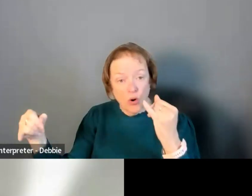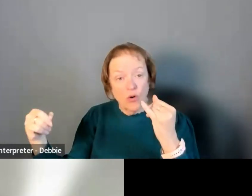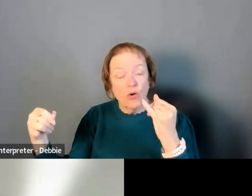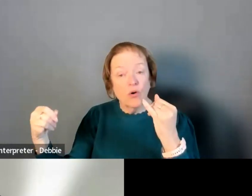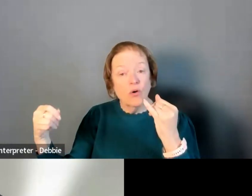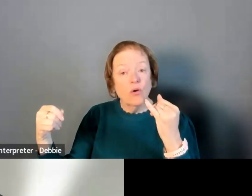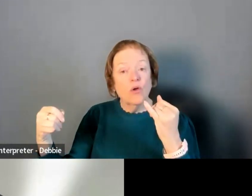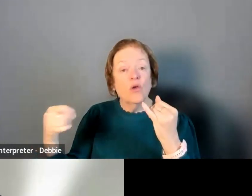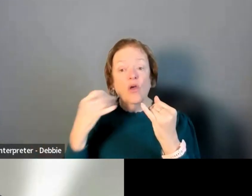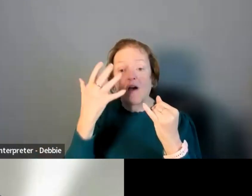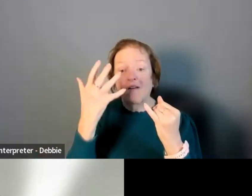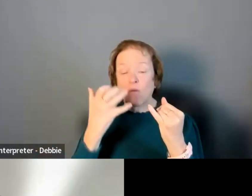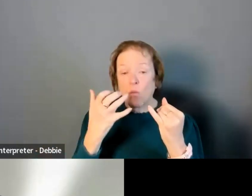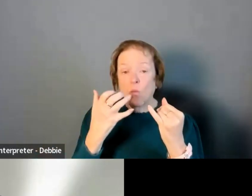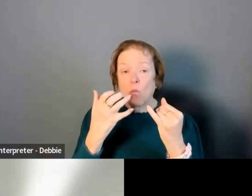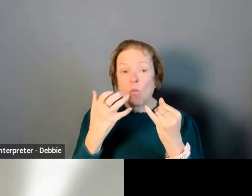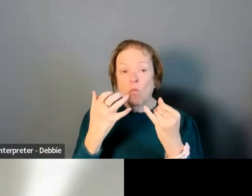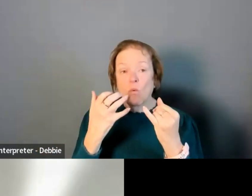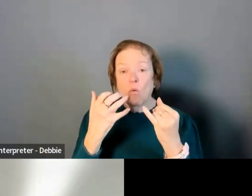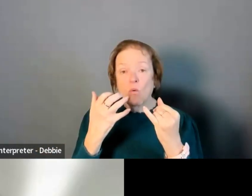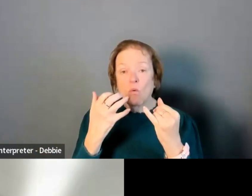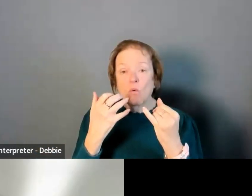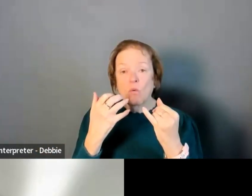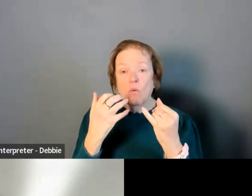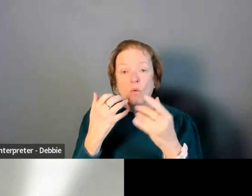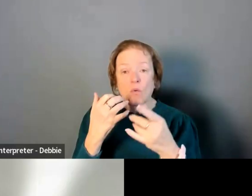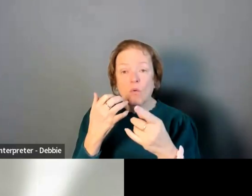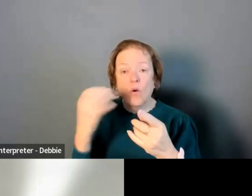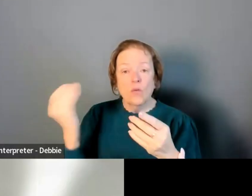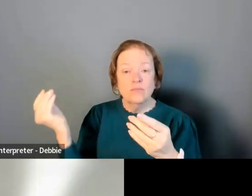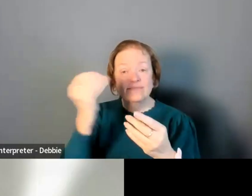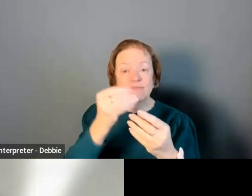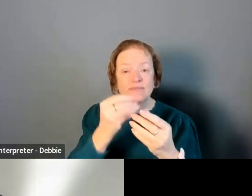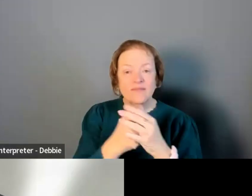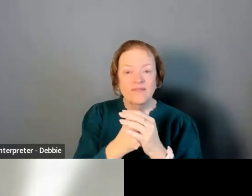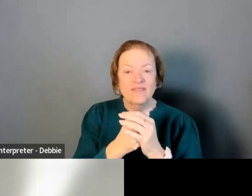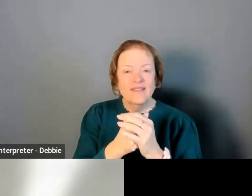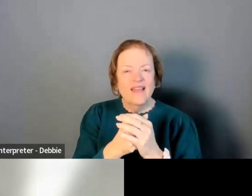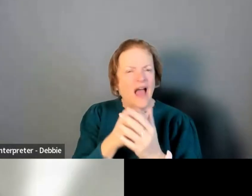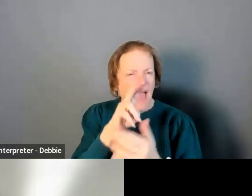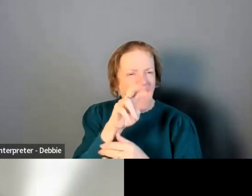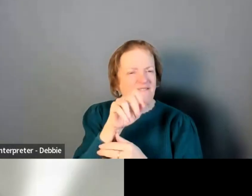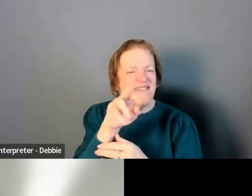you could put Oh, thank you. I have a Vanna White over here. You have